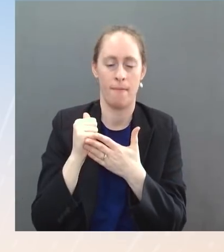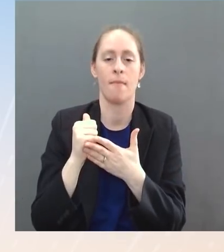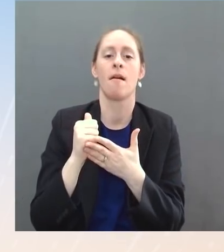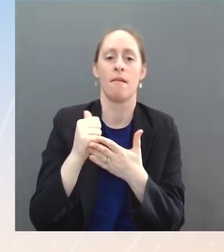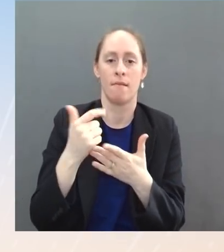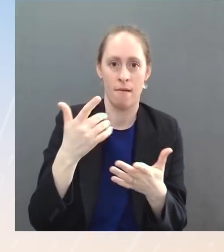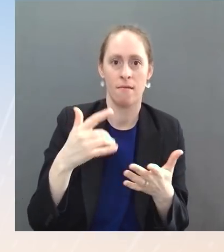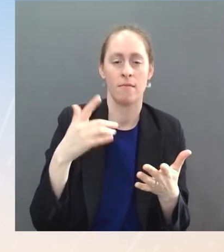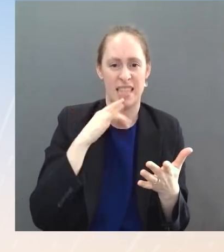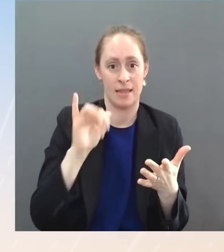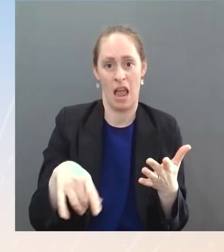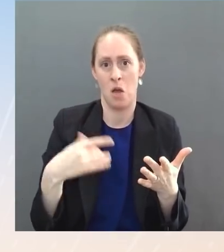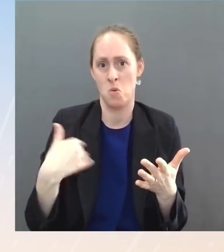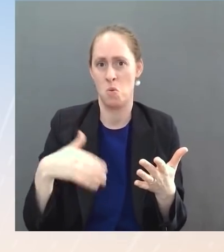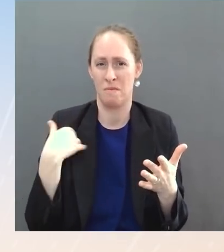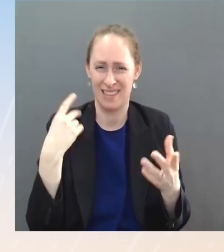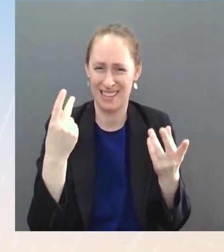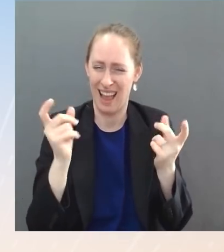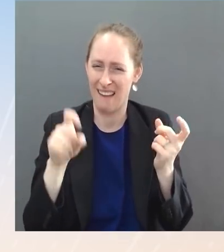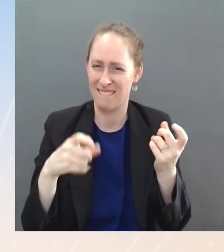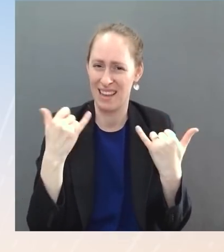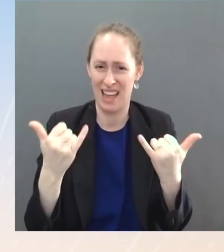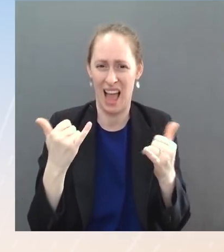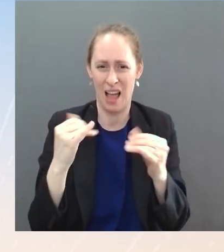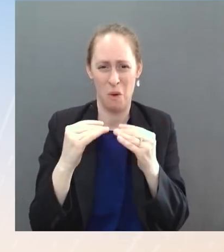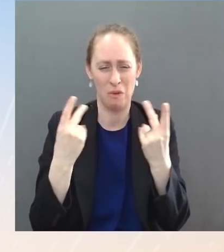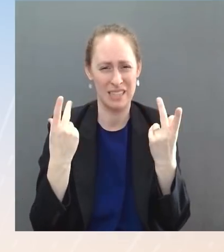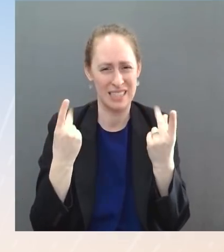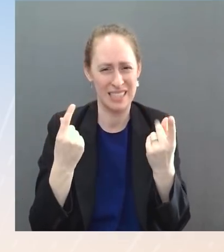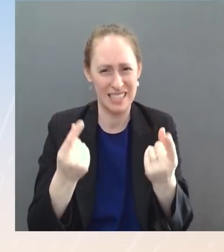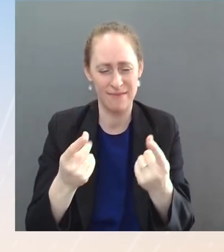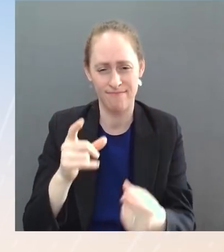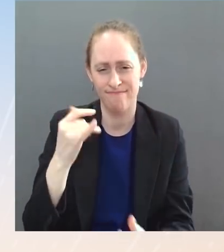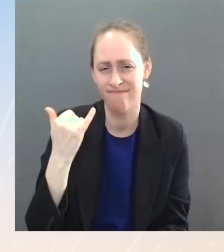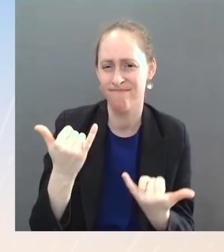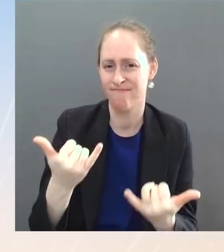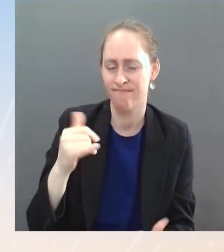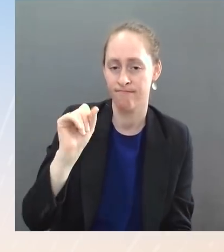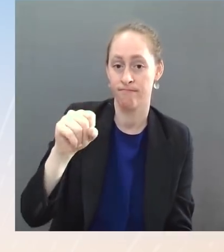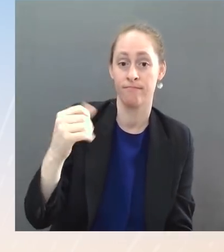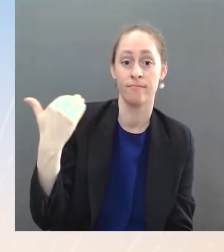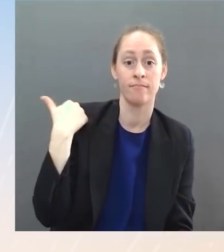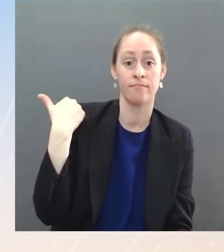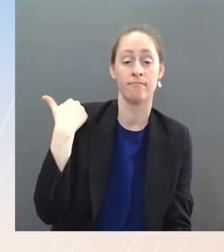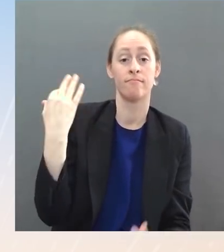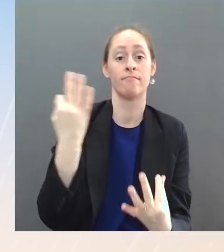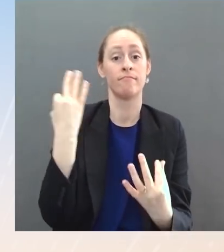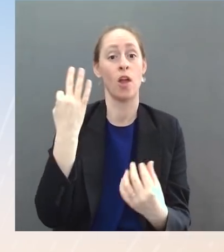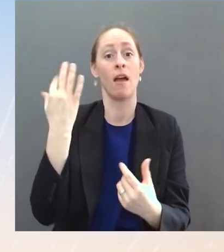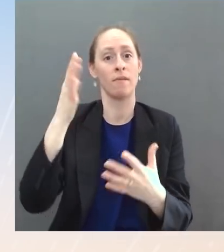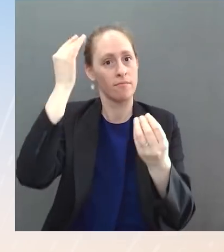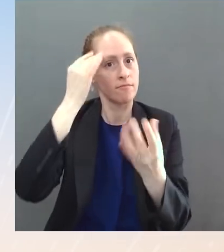Last Friday, we announced an additional $300 million in security assistance, bringing the U.S. commitment